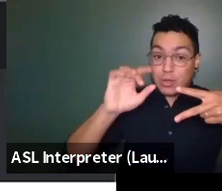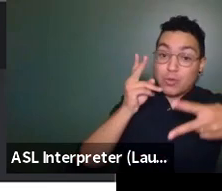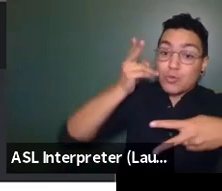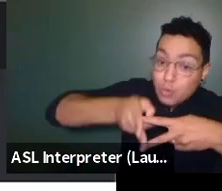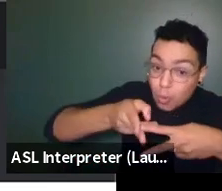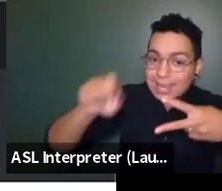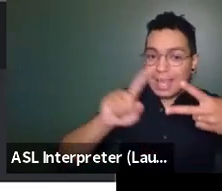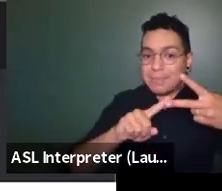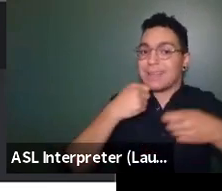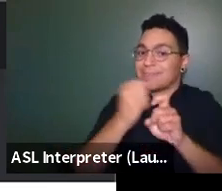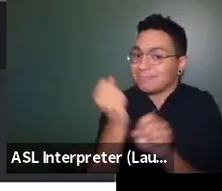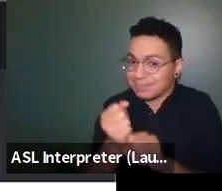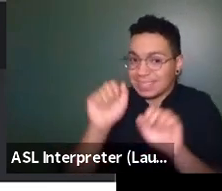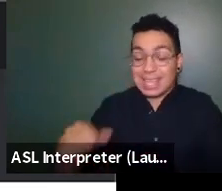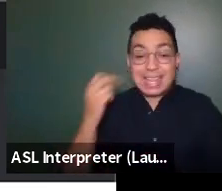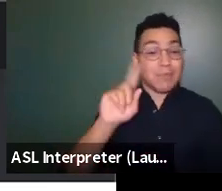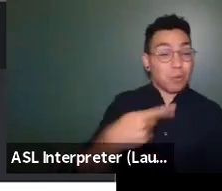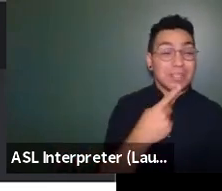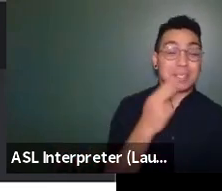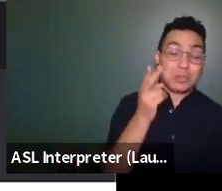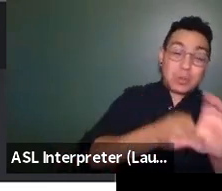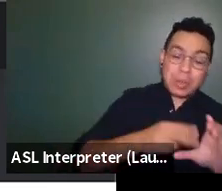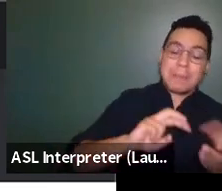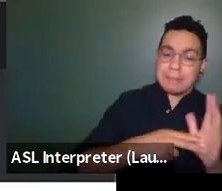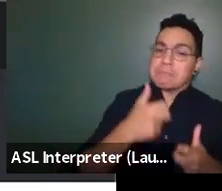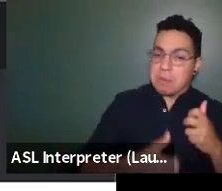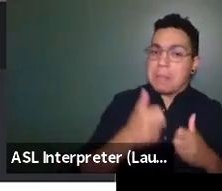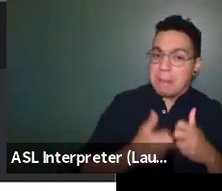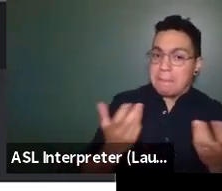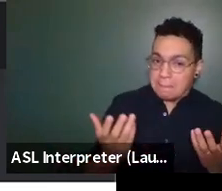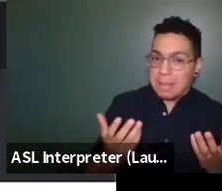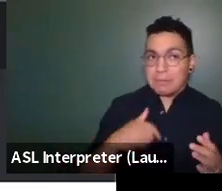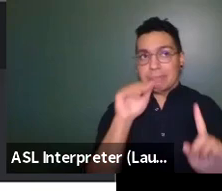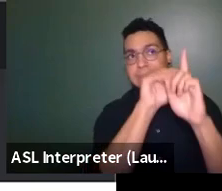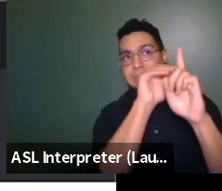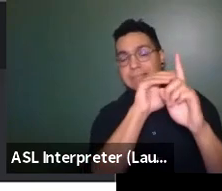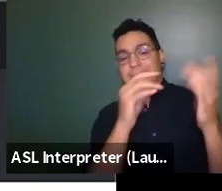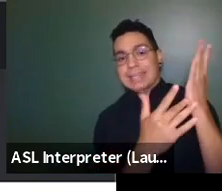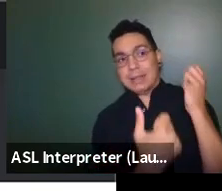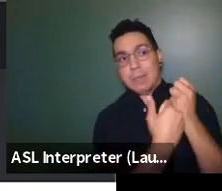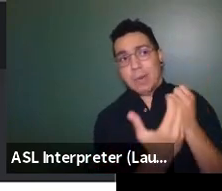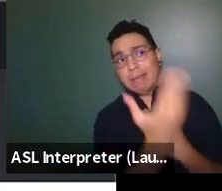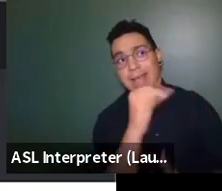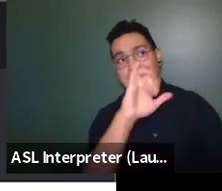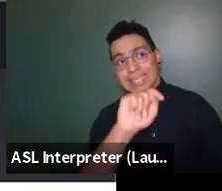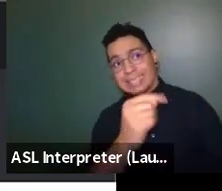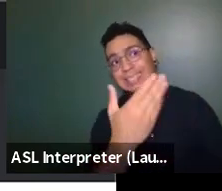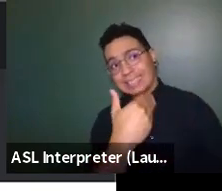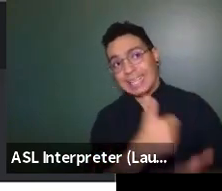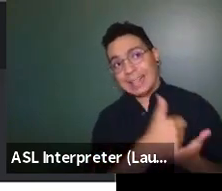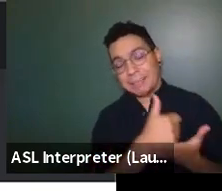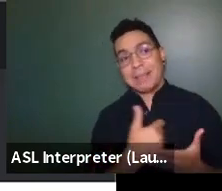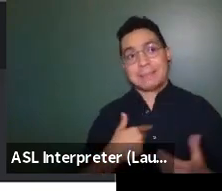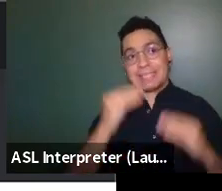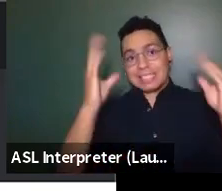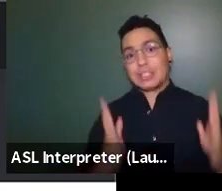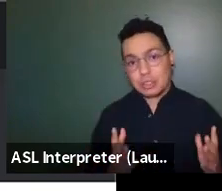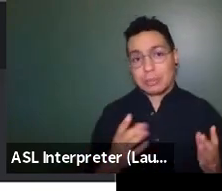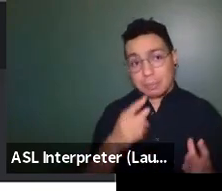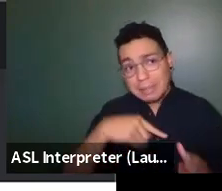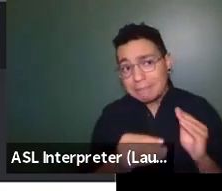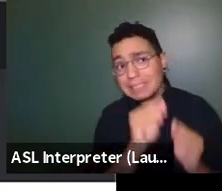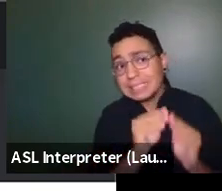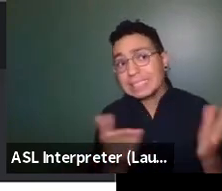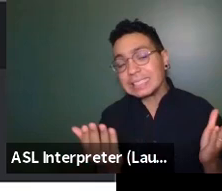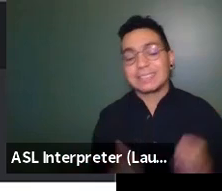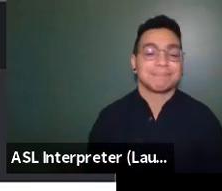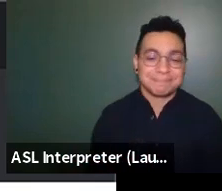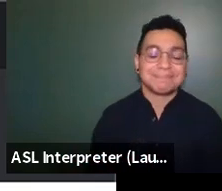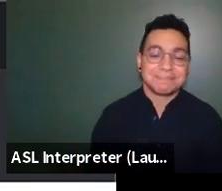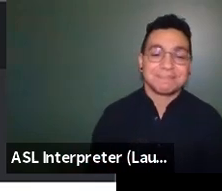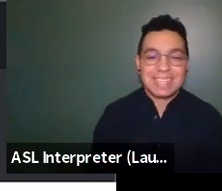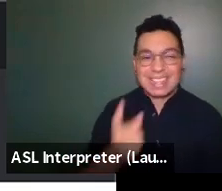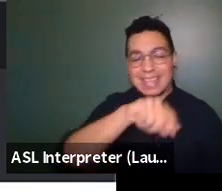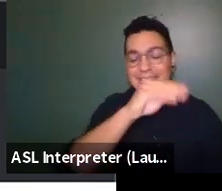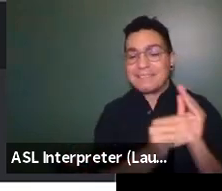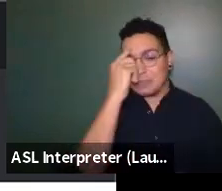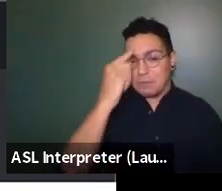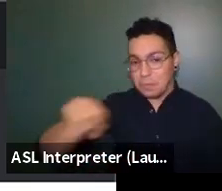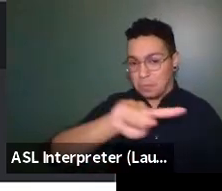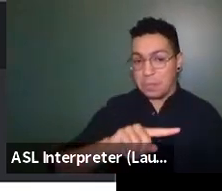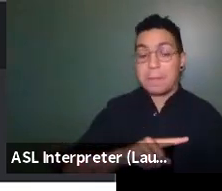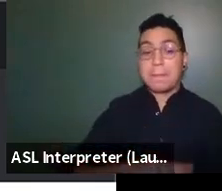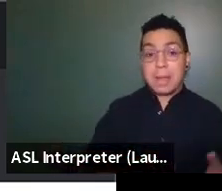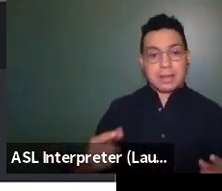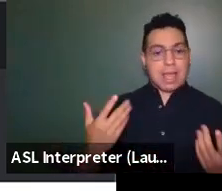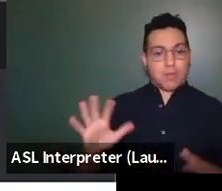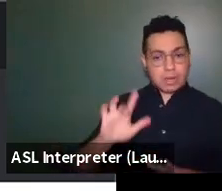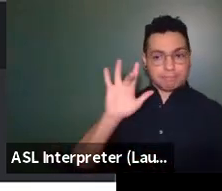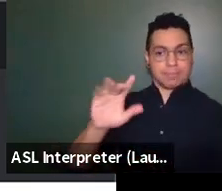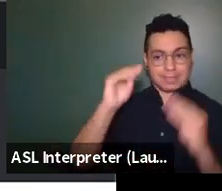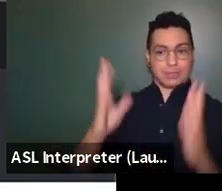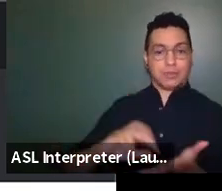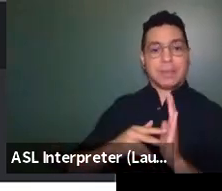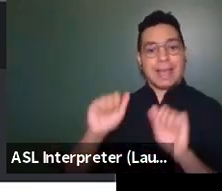ESD 112 - Katherine Livick: If I only see join here, then I have a problem and I need to tell Tech Support or IT that I am a teacher and would they please let me be a teacher and they can fix that for me. But as I am a teacher, I'm going to click Create class.